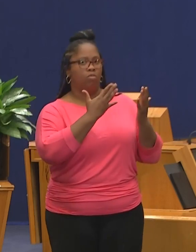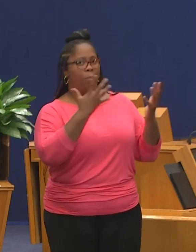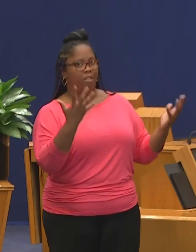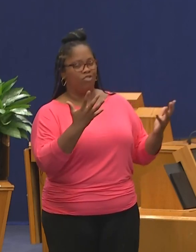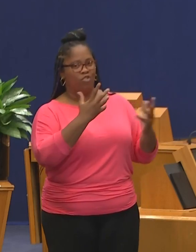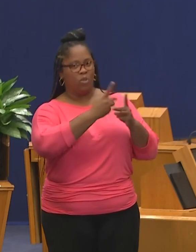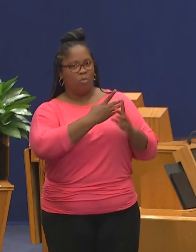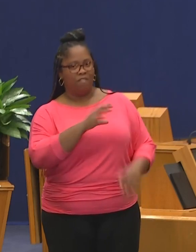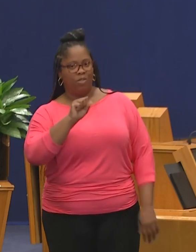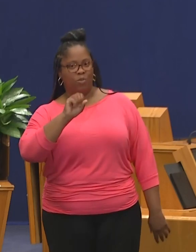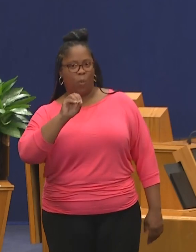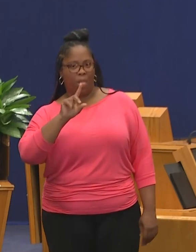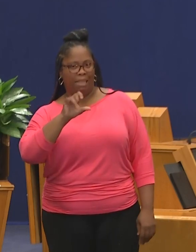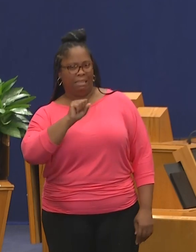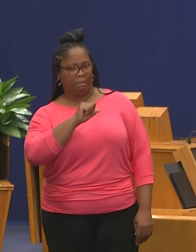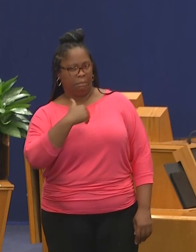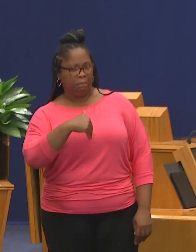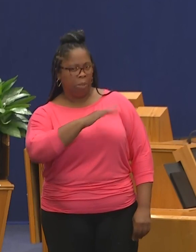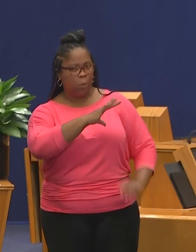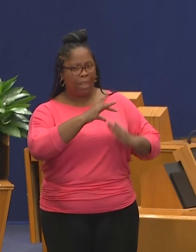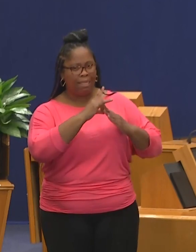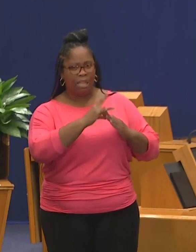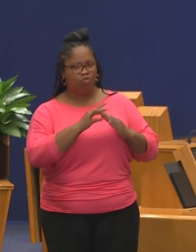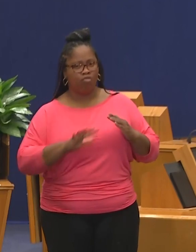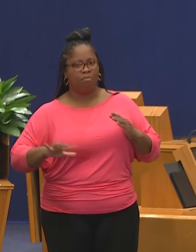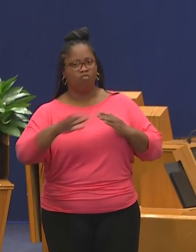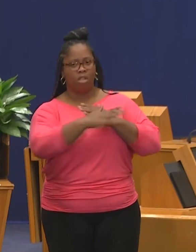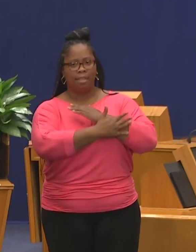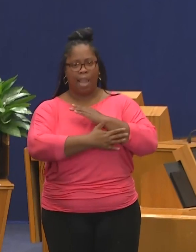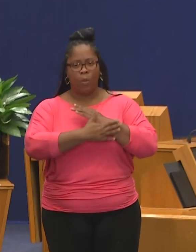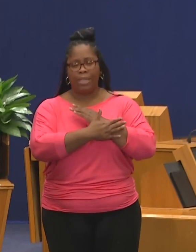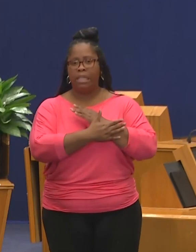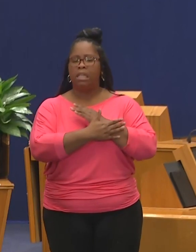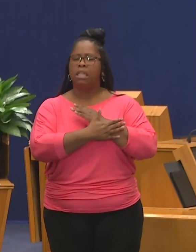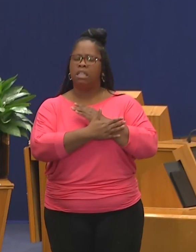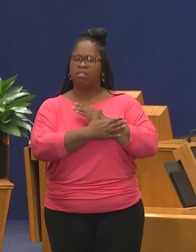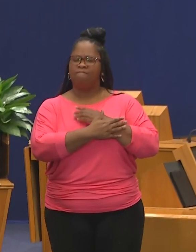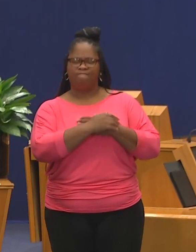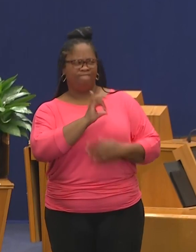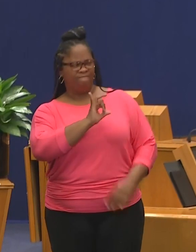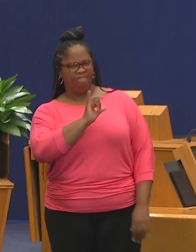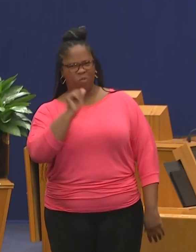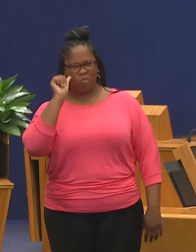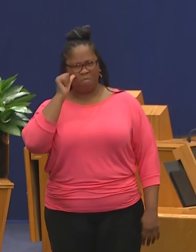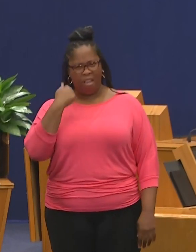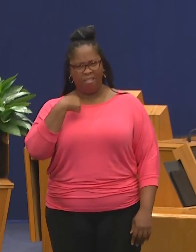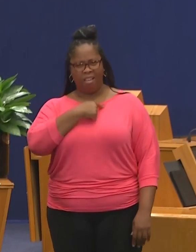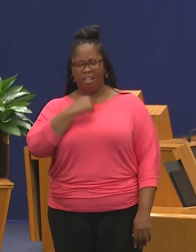GOOD AFTERNOON, EVERYONE, AND THANK YOU SO MUCH, SUPERVISOR SOLIS, FOR YOUR LEADERSHIP ACROSS THE